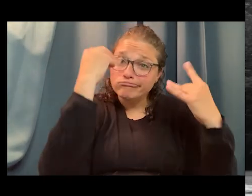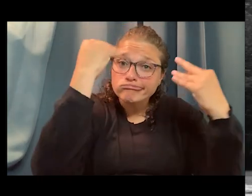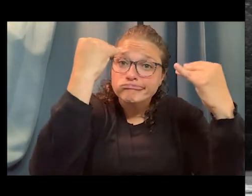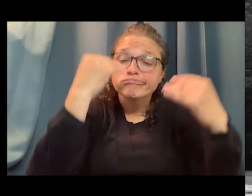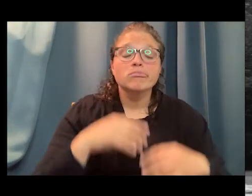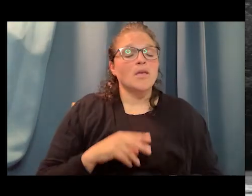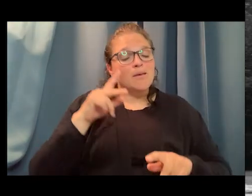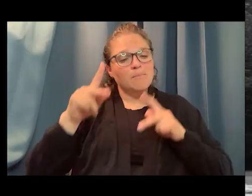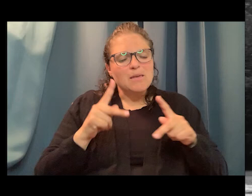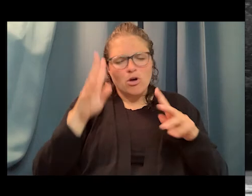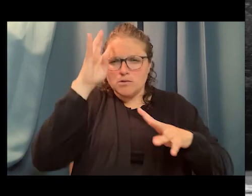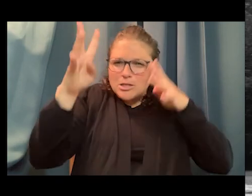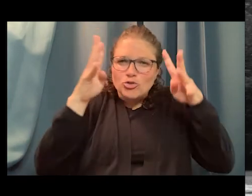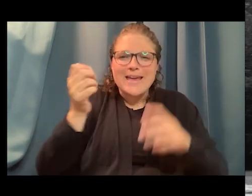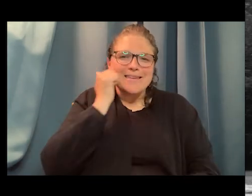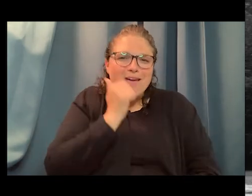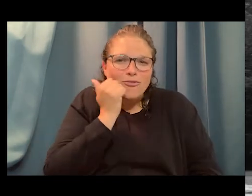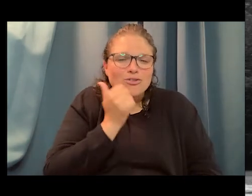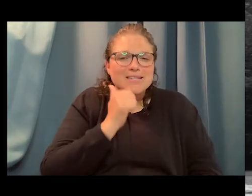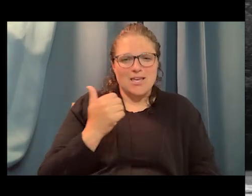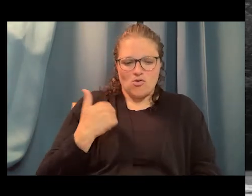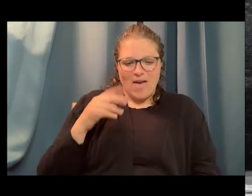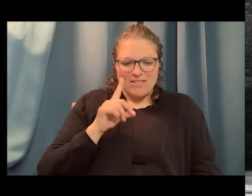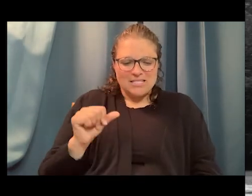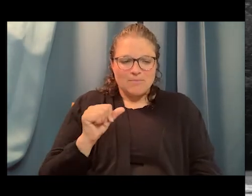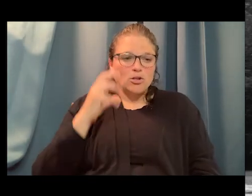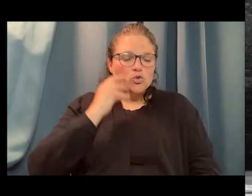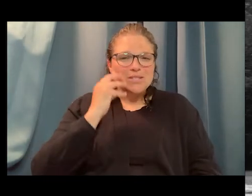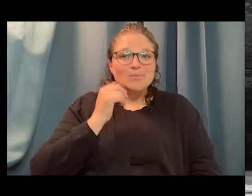People with disabilities use creative thinking every day to deal with situations that people